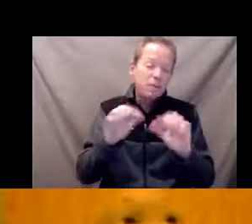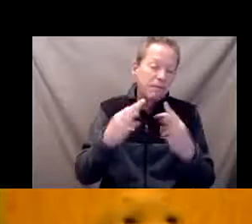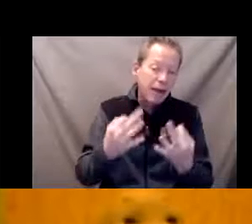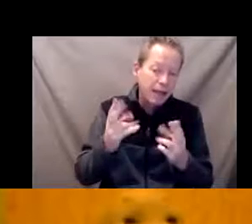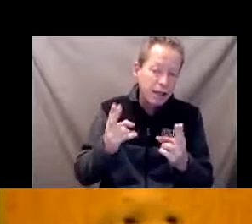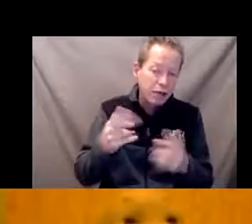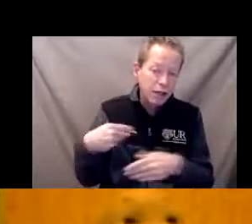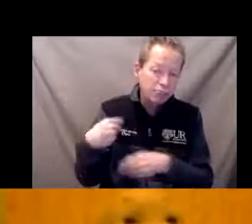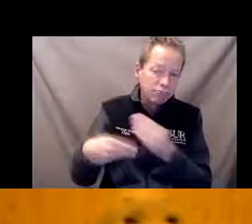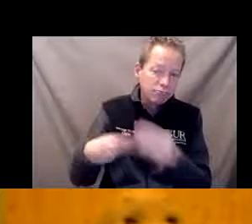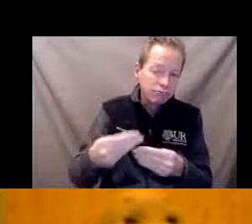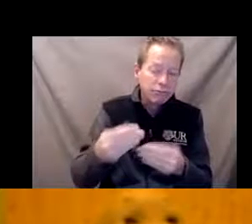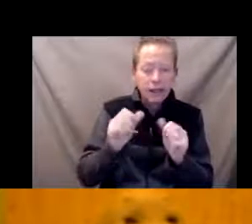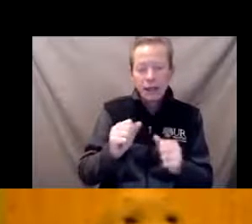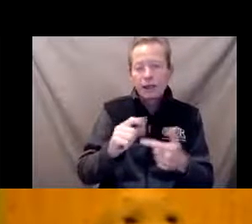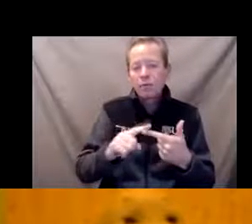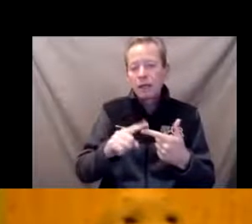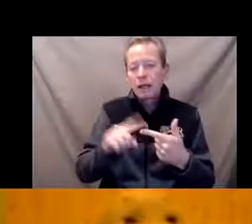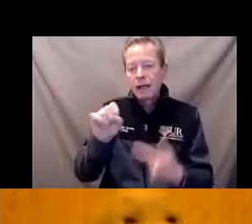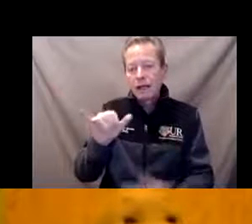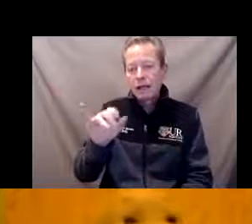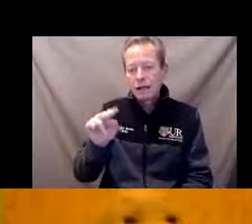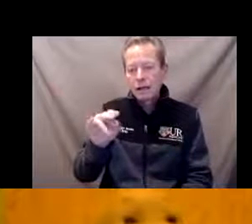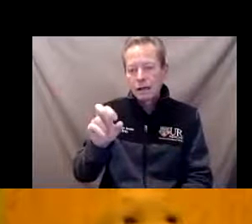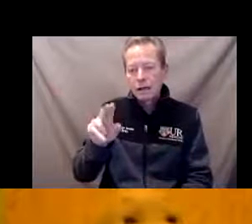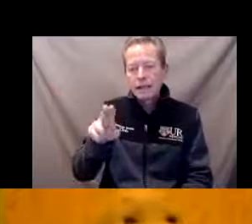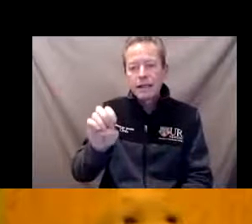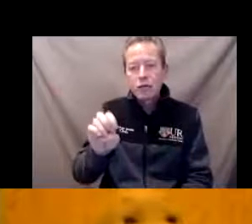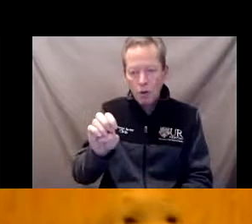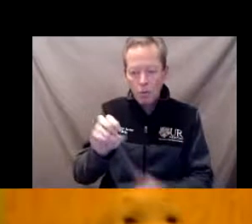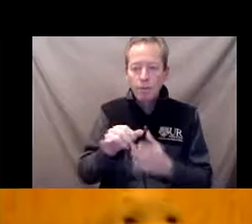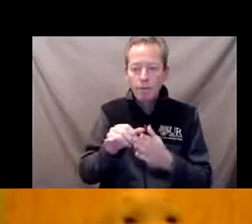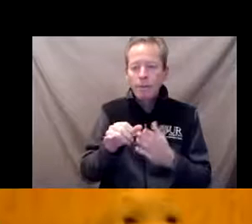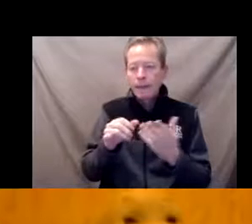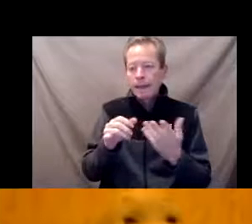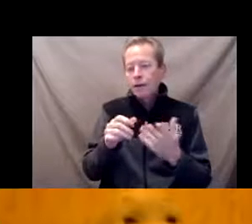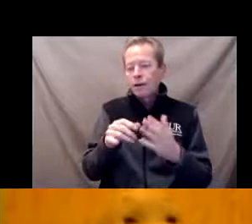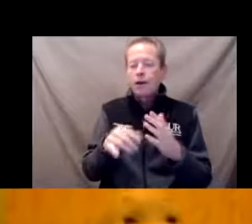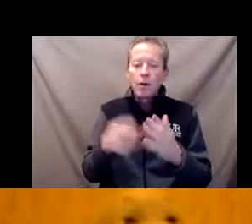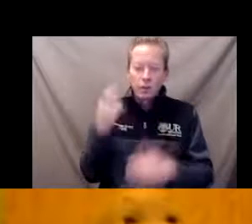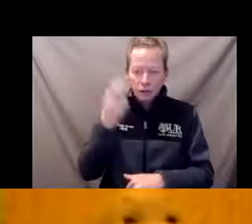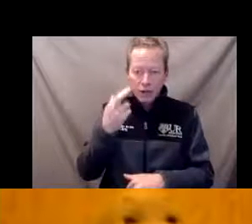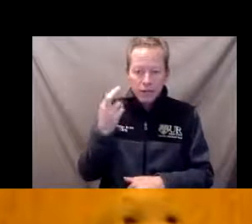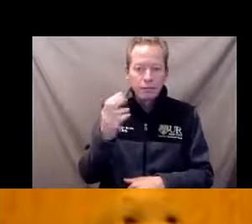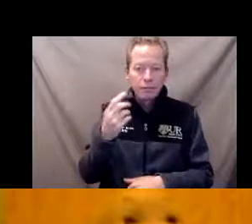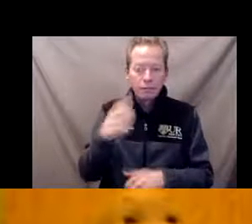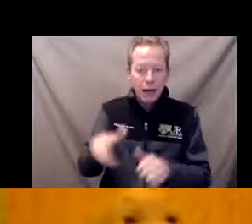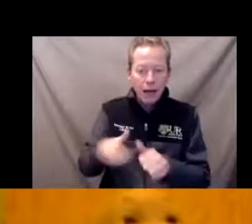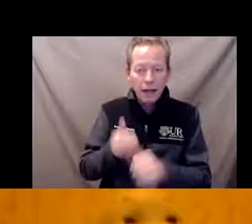It could be the syndrome that has the etiology of their IDD especially when we look at down syndrome